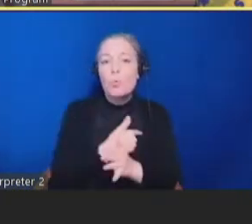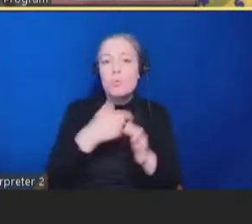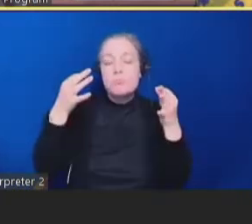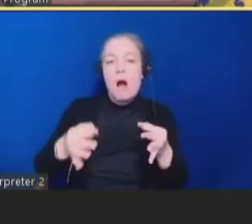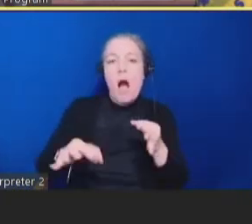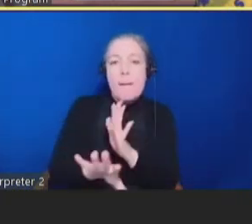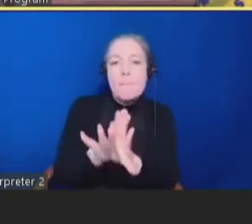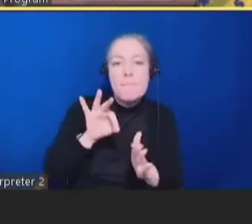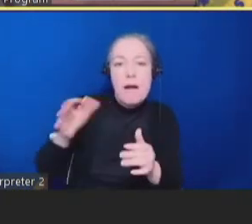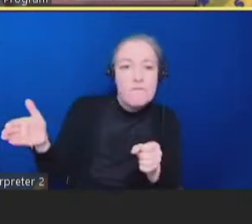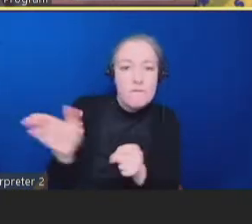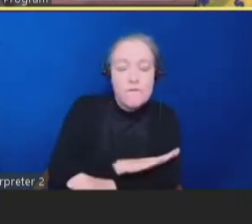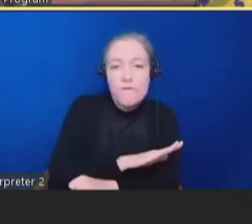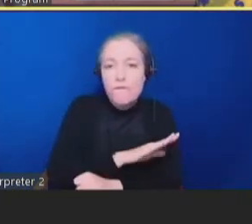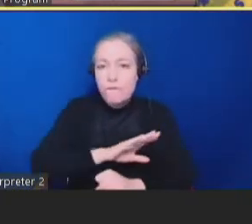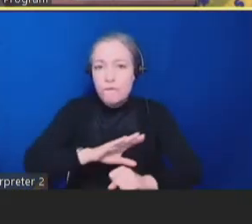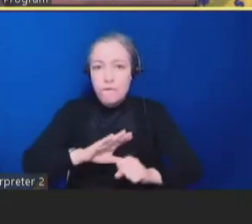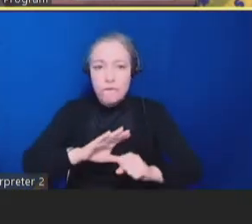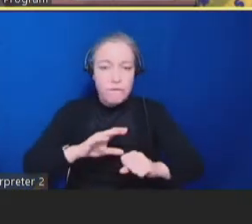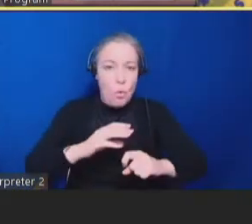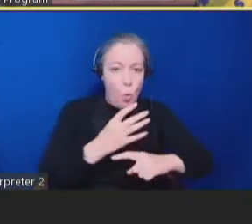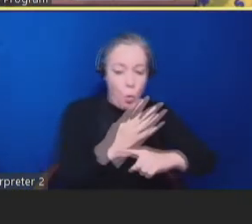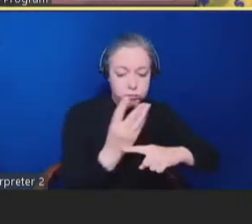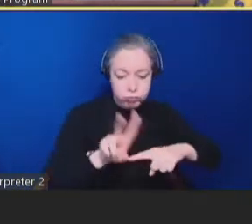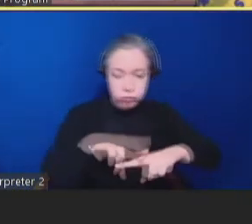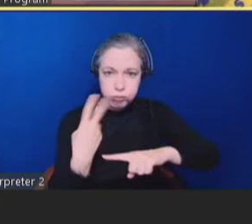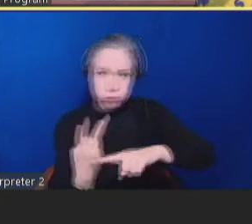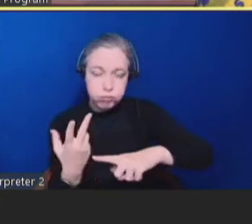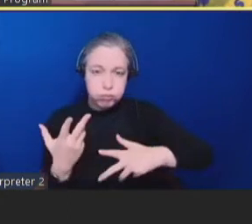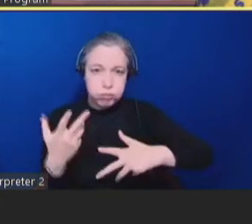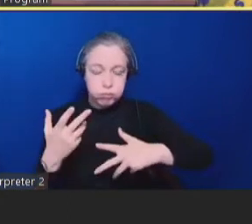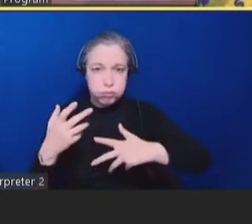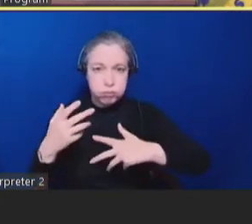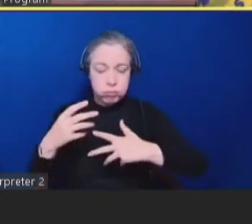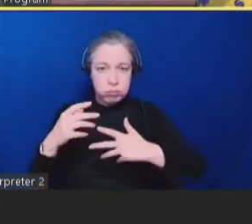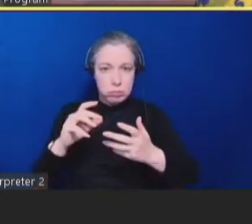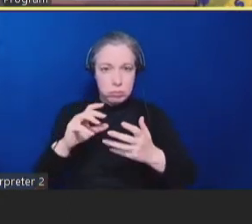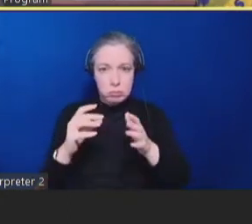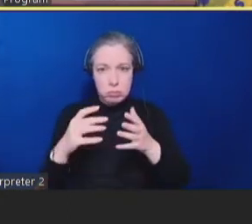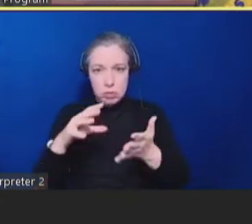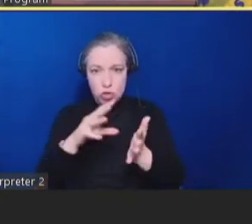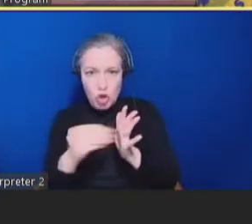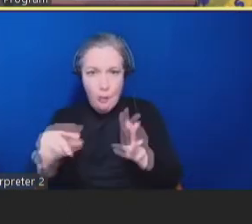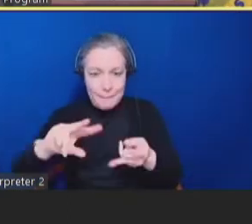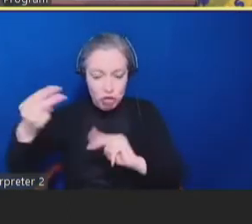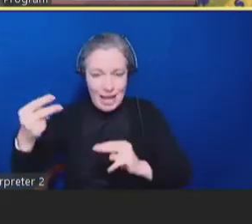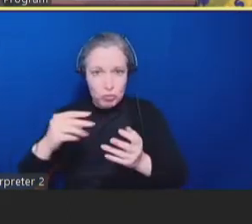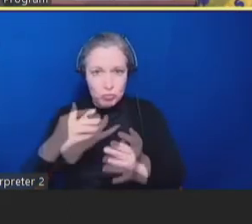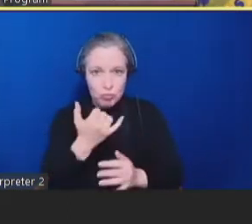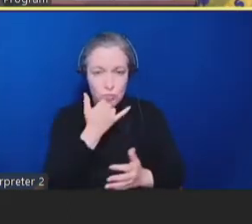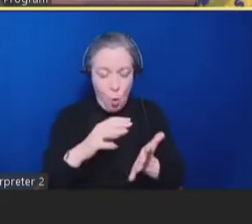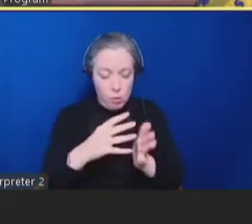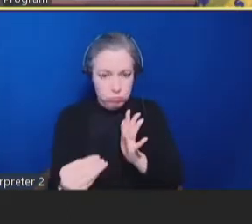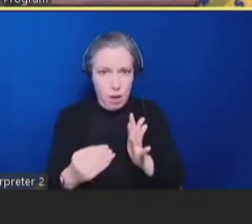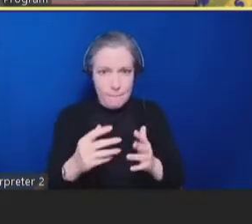of mutations in a patient's tumor, which are the fraction of mutations that we think are, in fact,